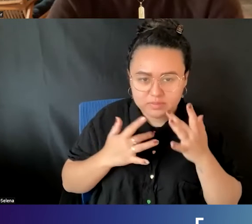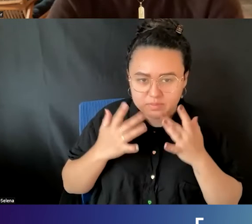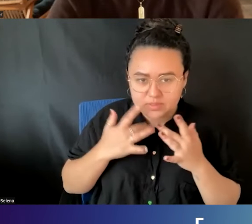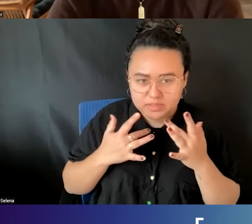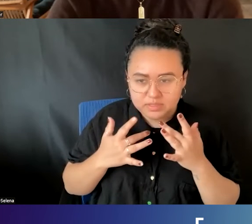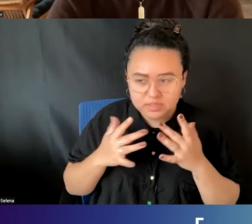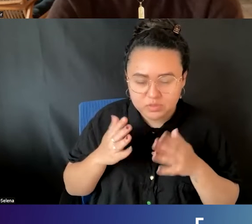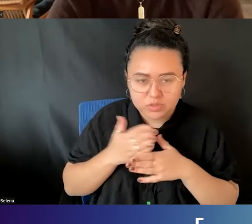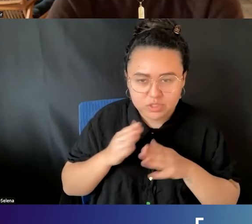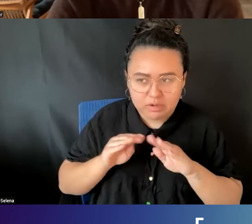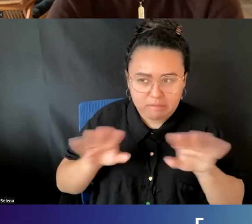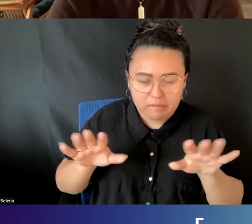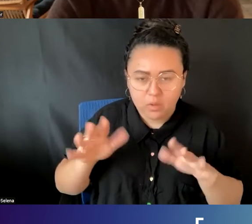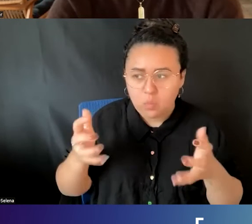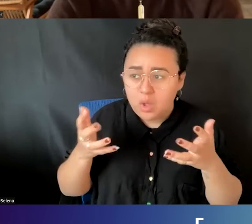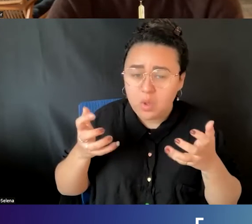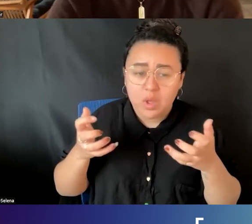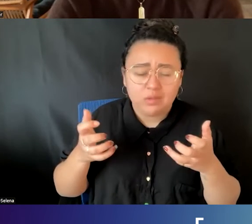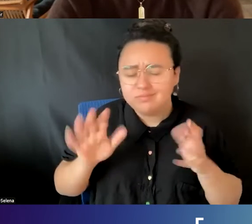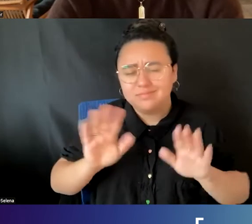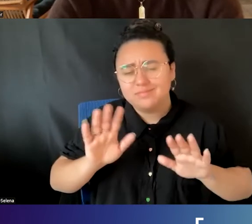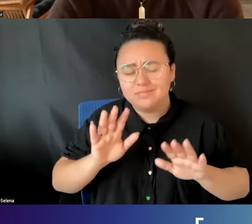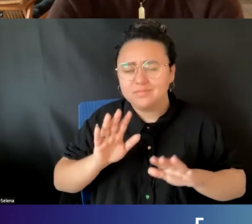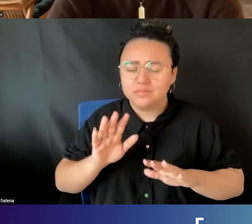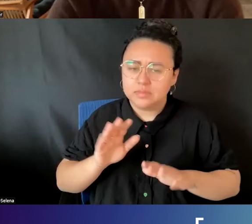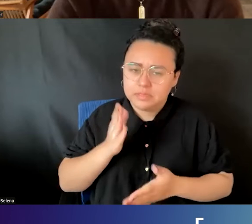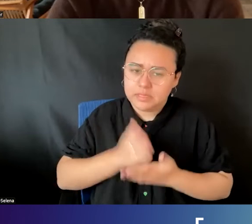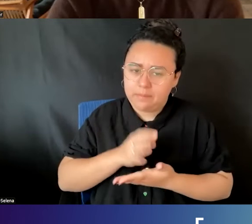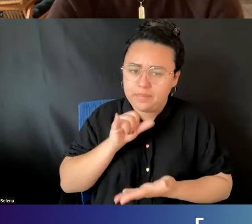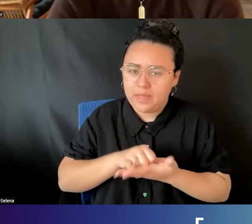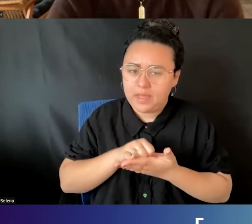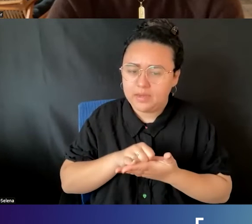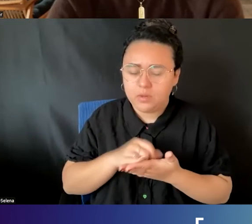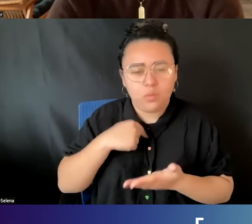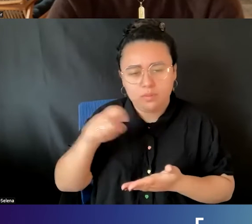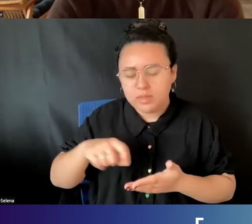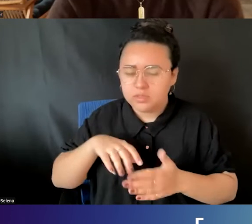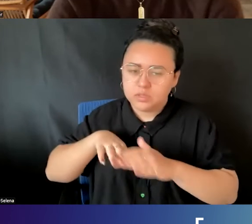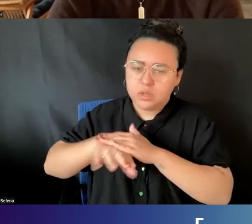share with this company or that company and really go in strong. I think we have to go in hard and strong.